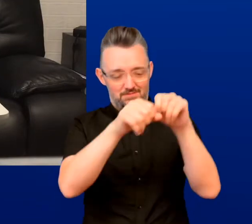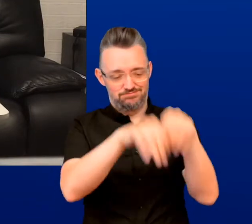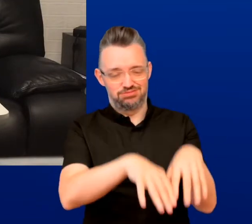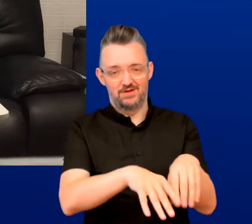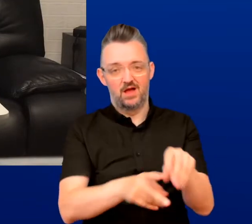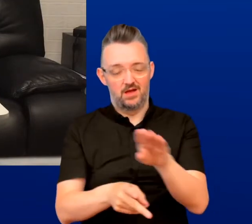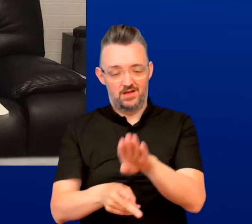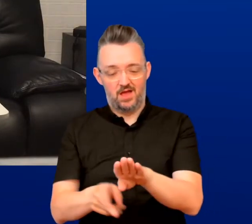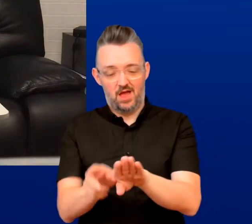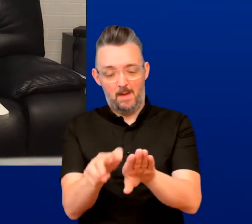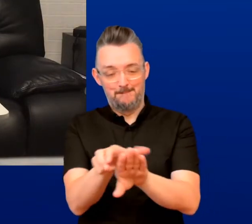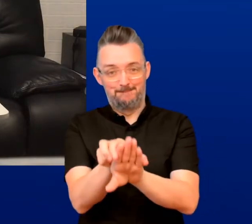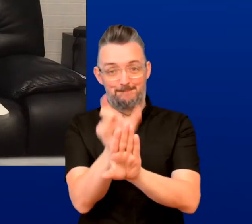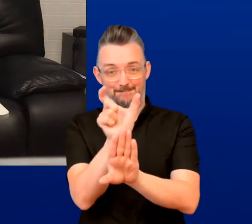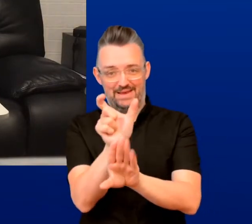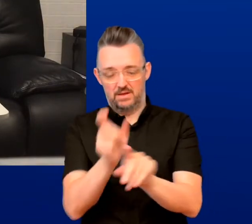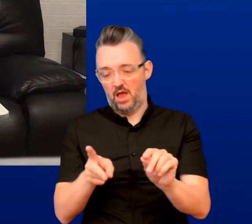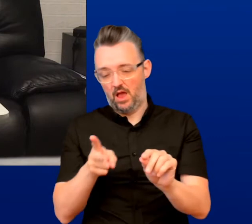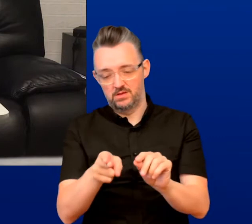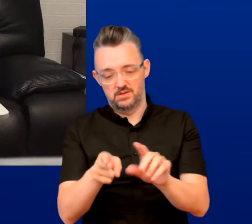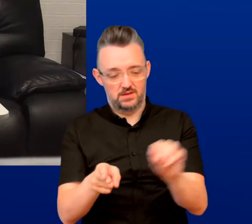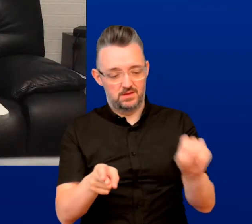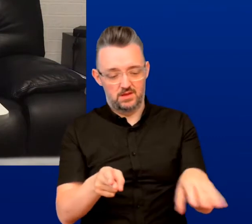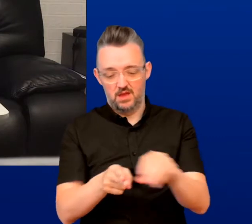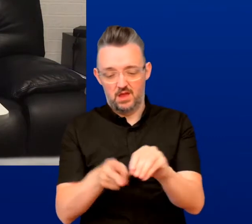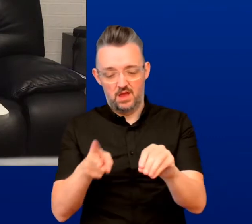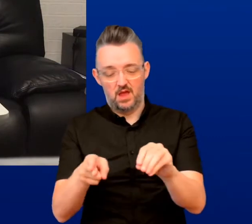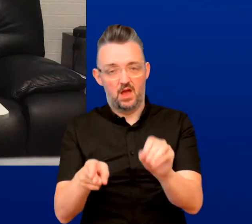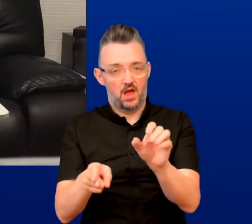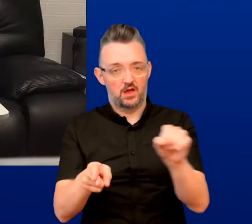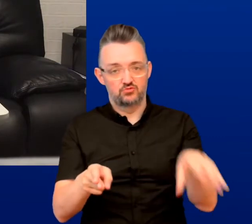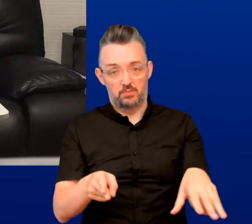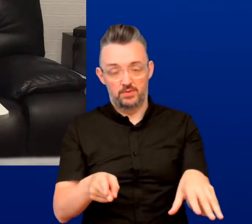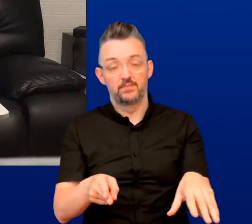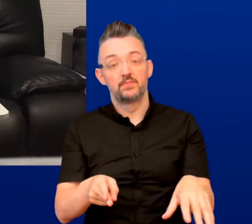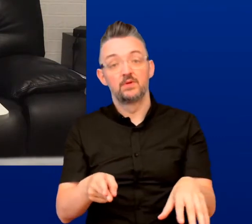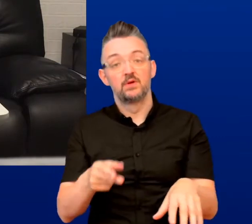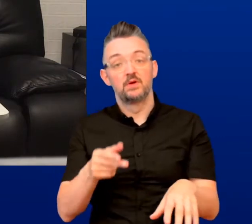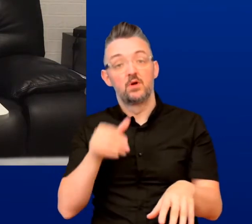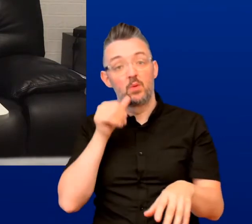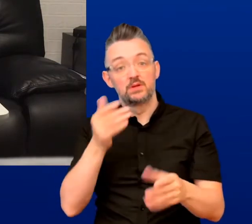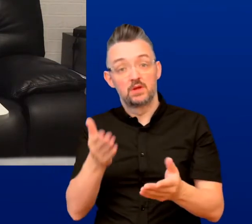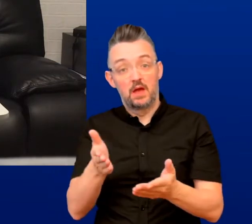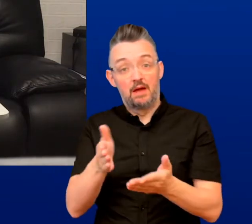into the bigger bowl. When you come to the folded edge,